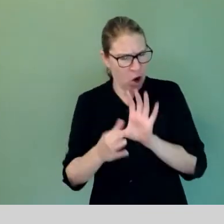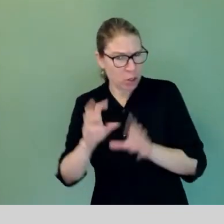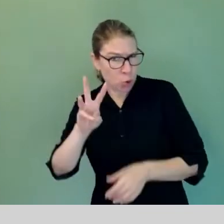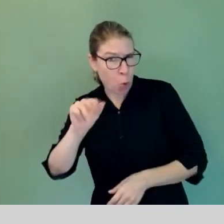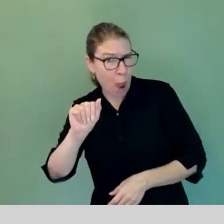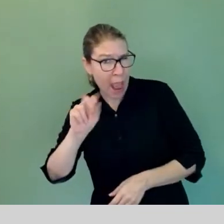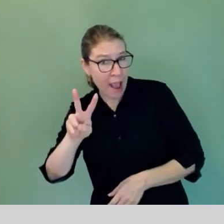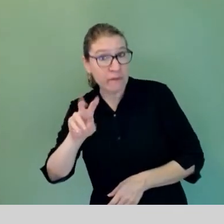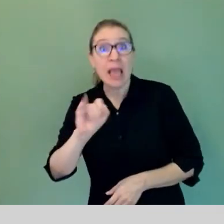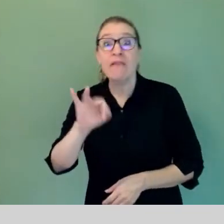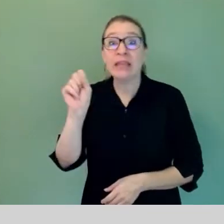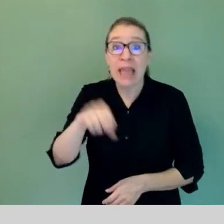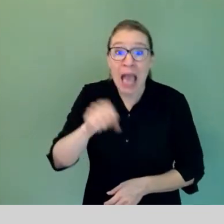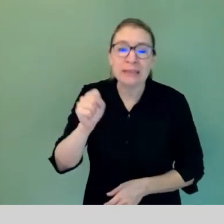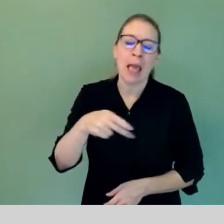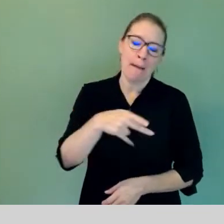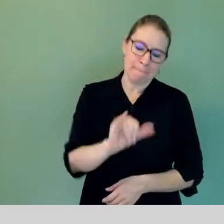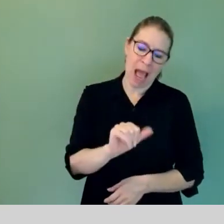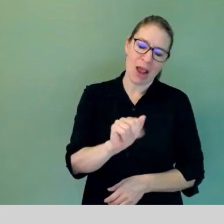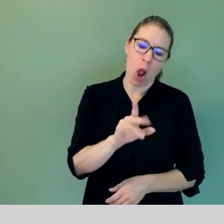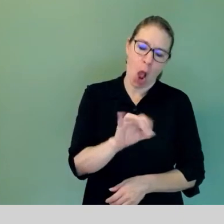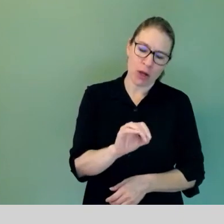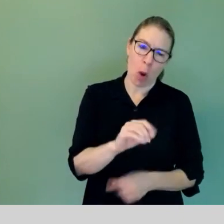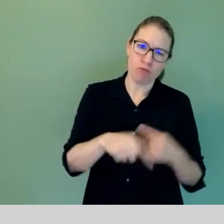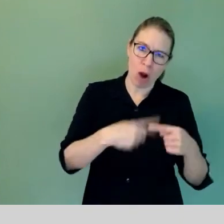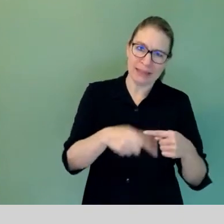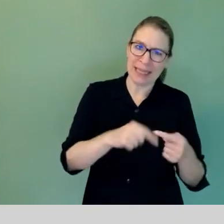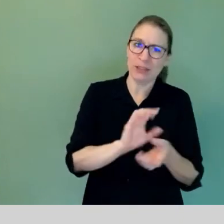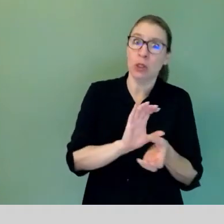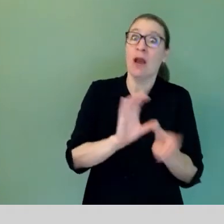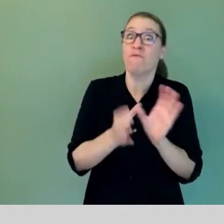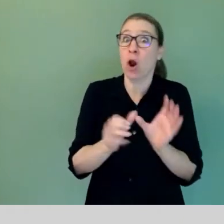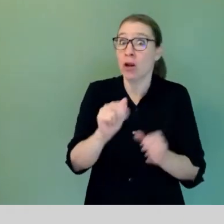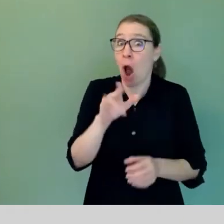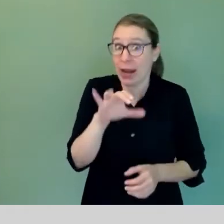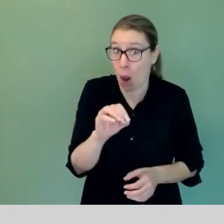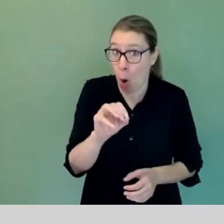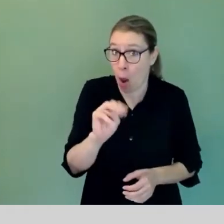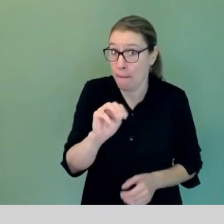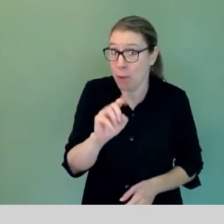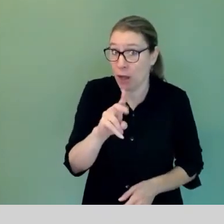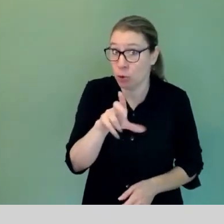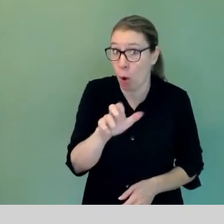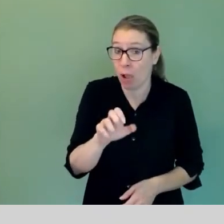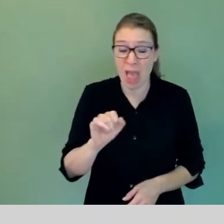Does it need to be converted to Wave? If yes, you know, use Pi Audio Processing Convert Audio Module.